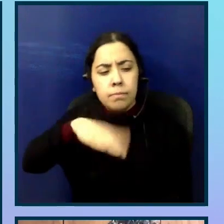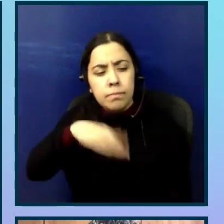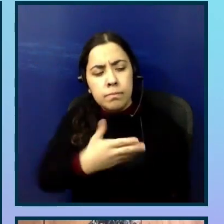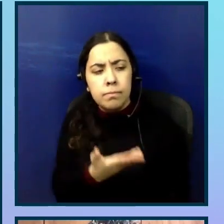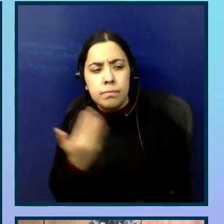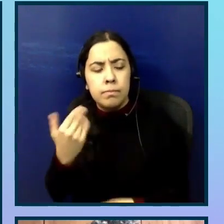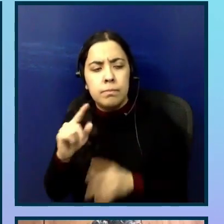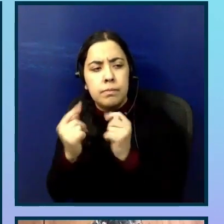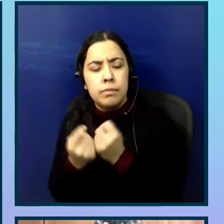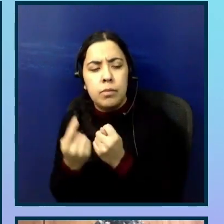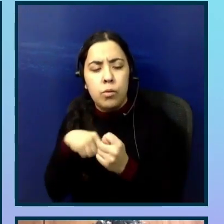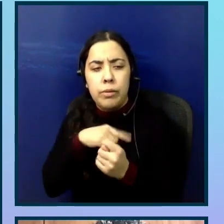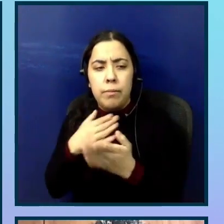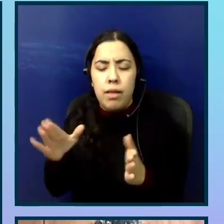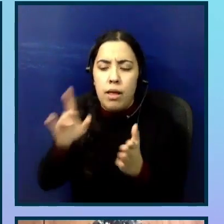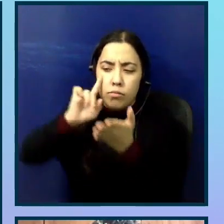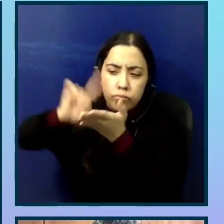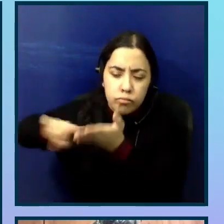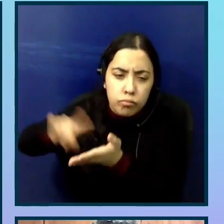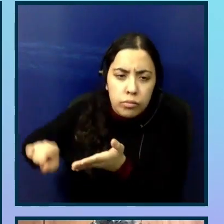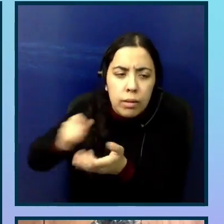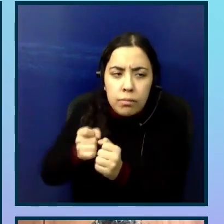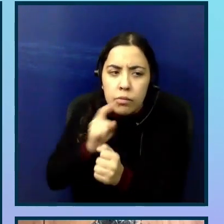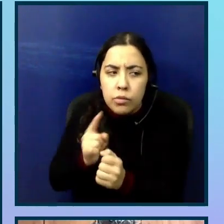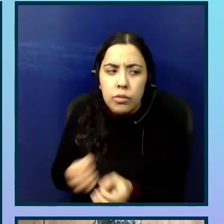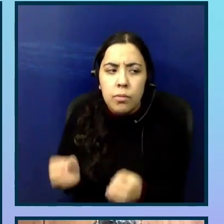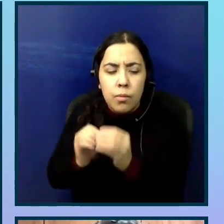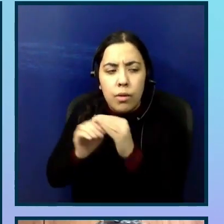to make it more accessible for students."